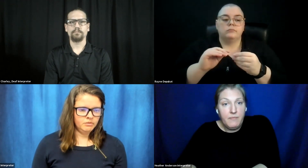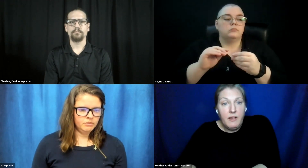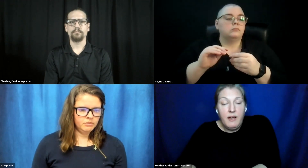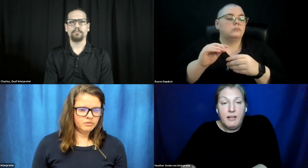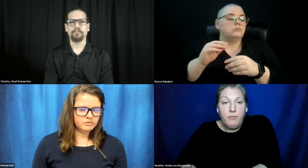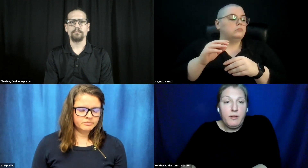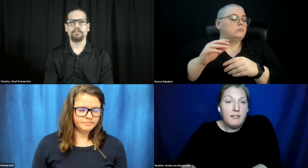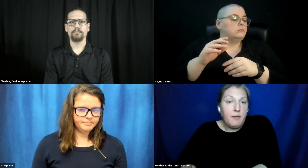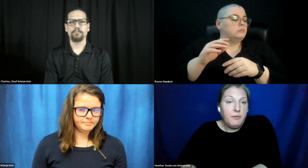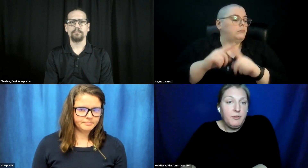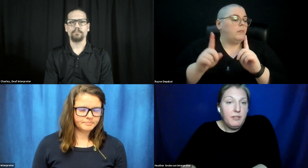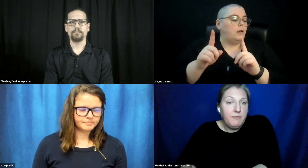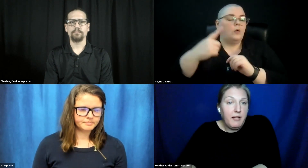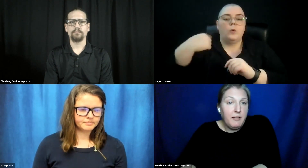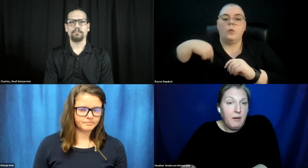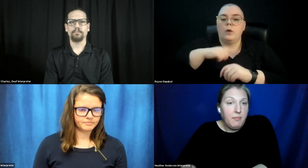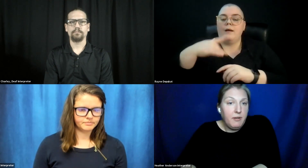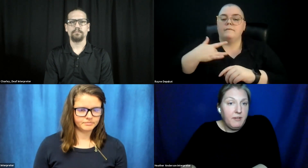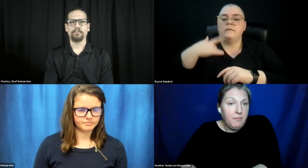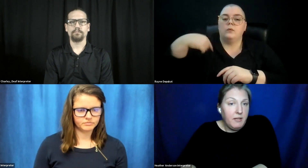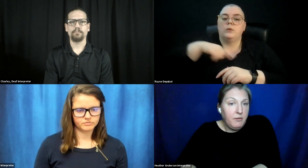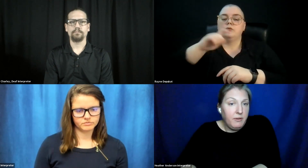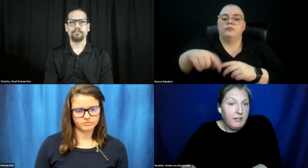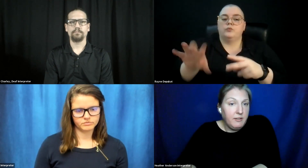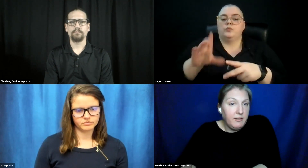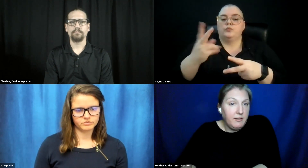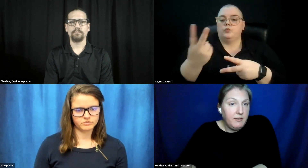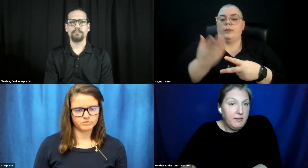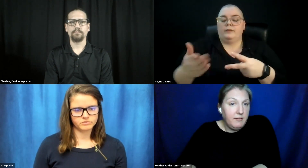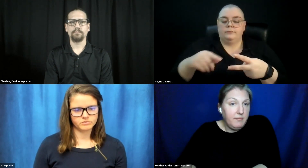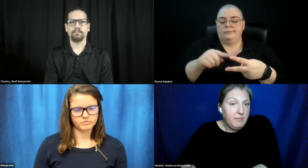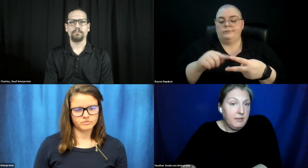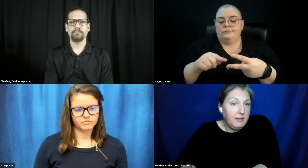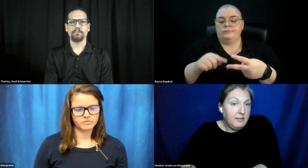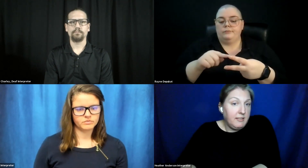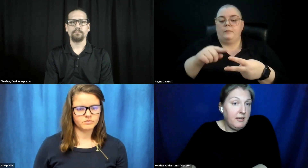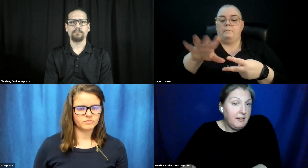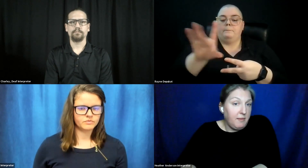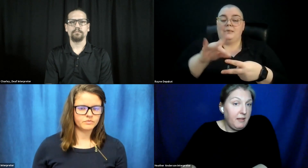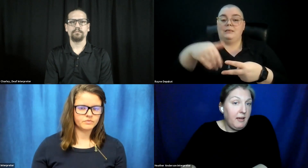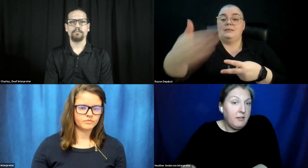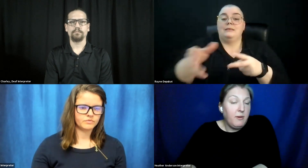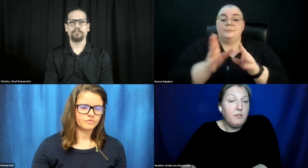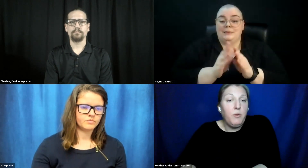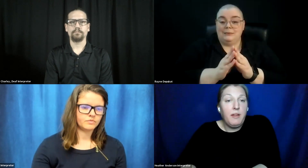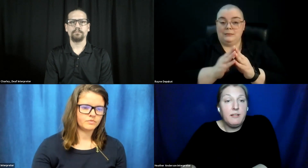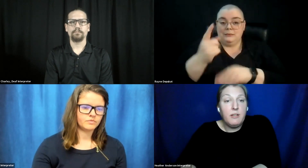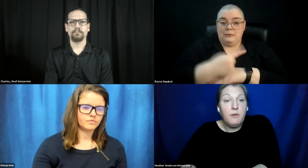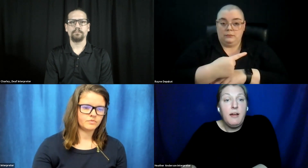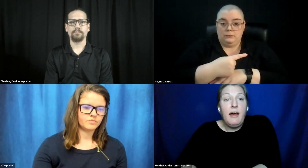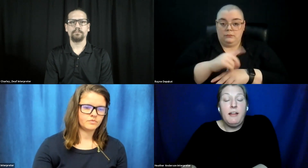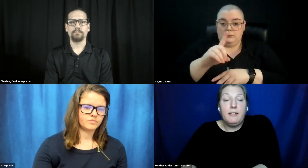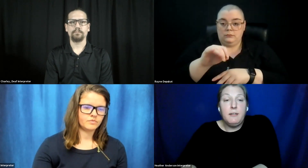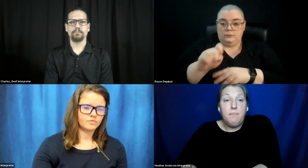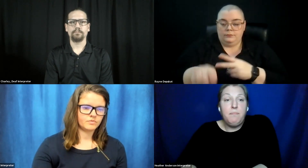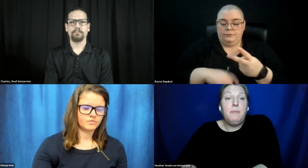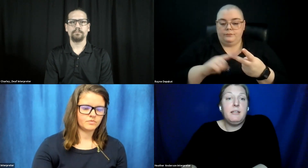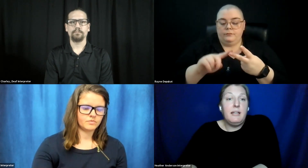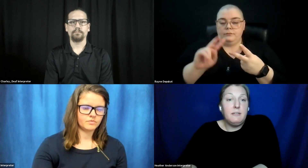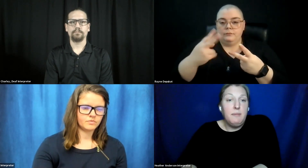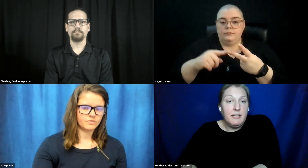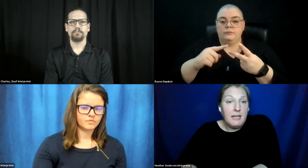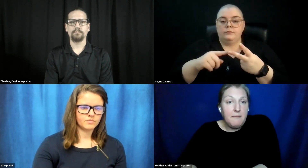Okay, one last opportunity for any member of the committee who'd like to say something I do have two things so I'd like to pick the next meeting date.